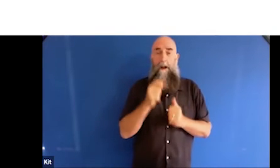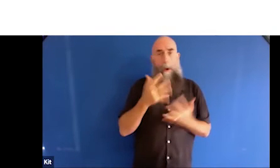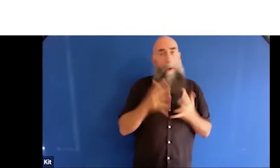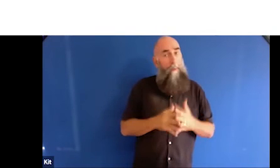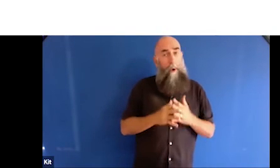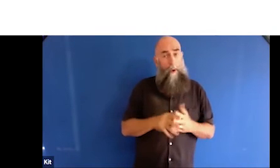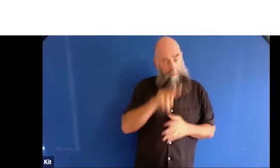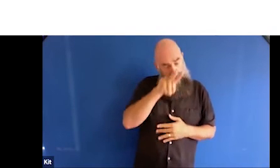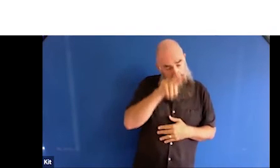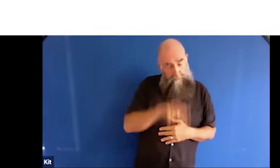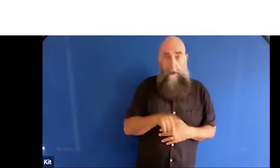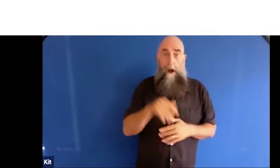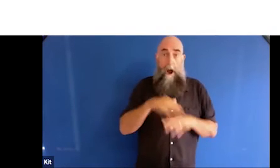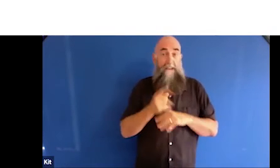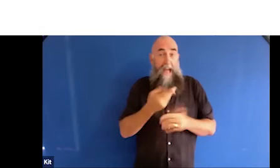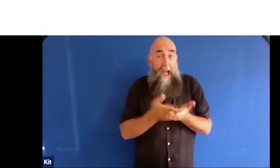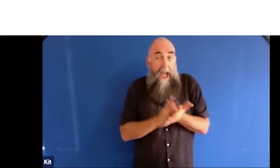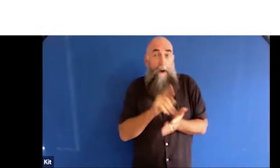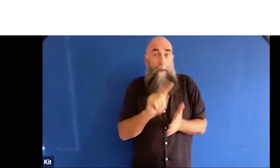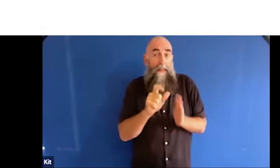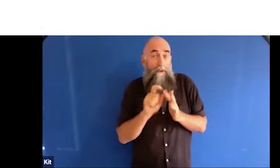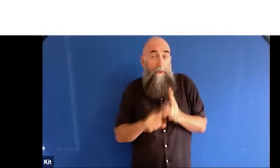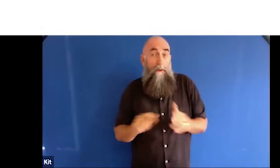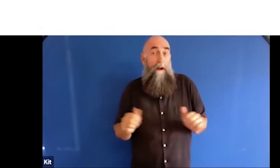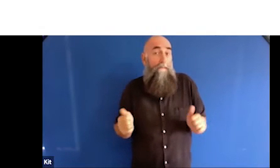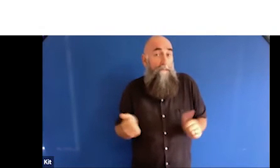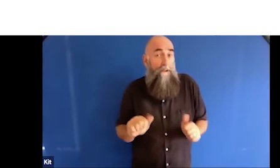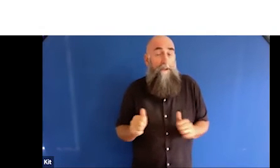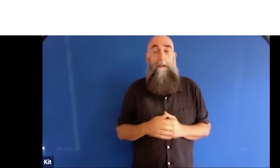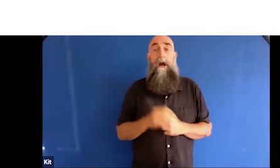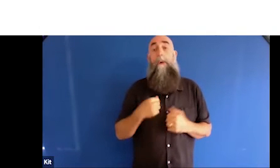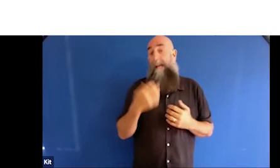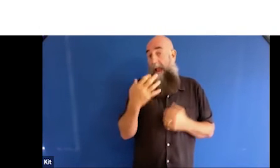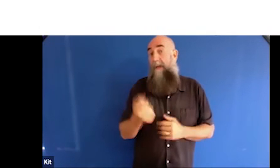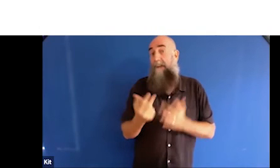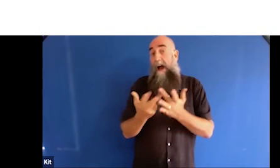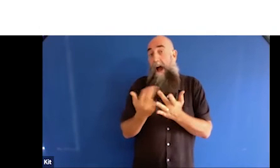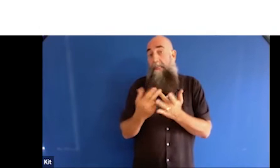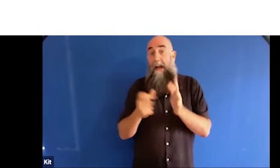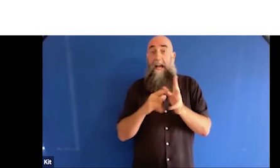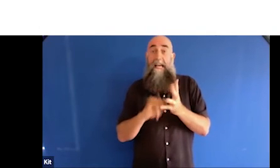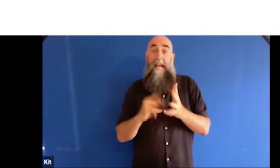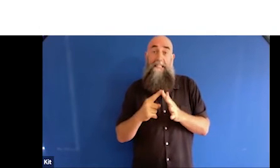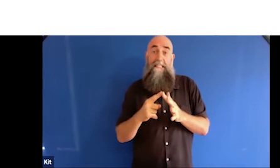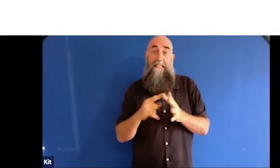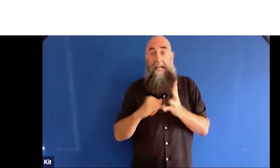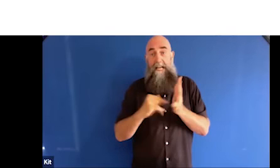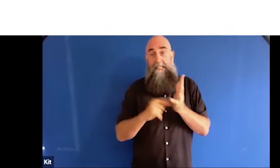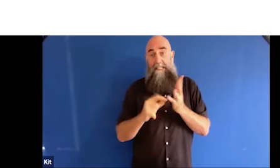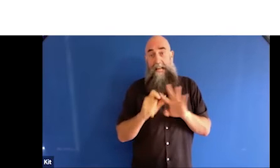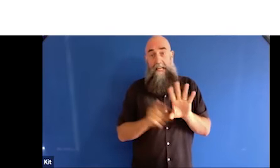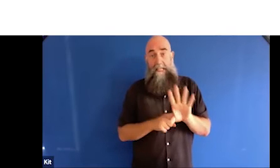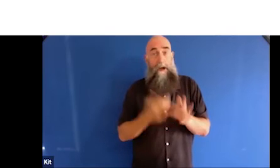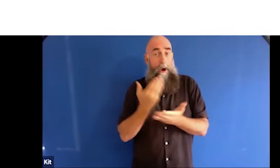We also have case studies on our website as well. There